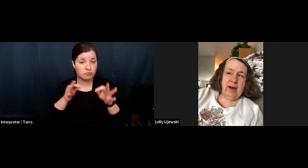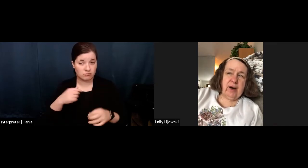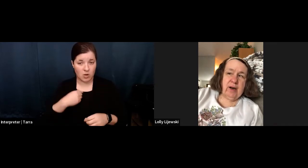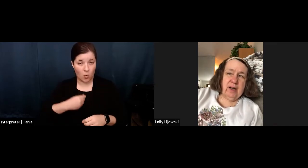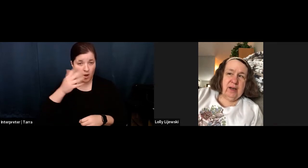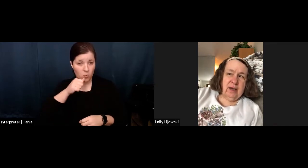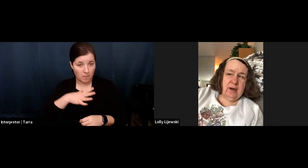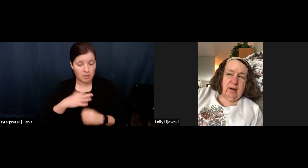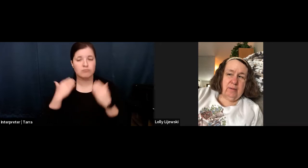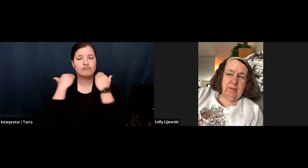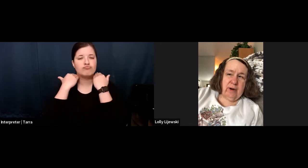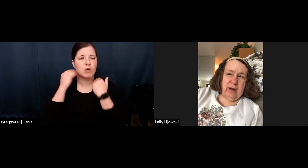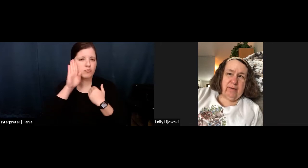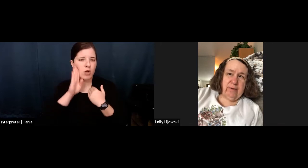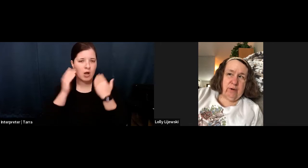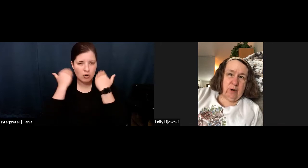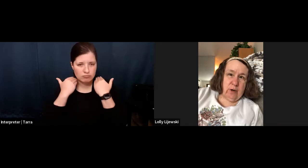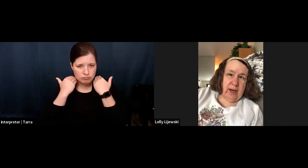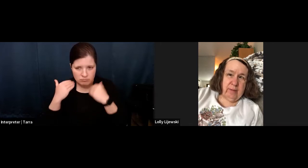I'm a white woman.